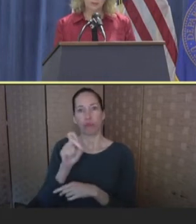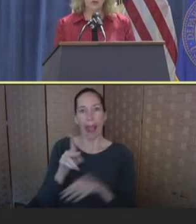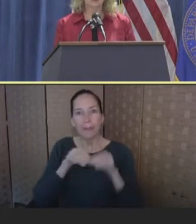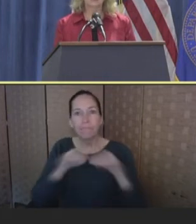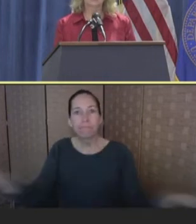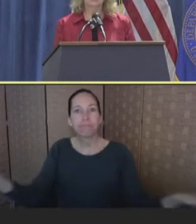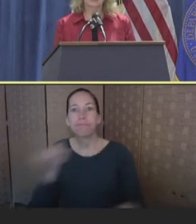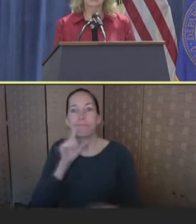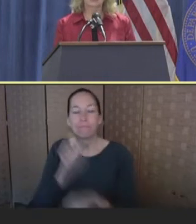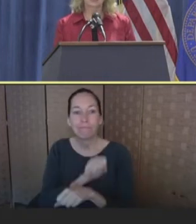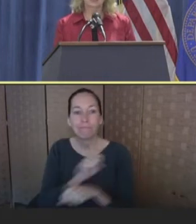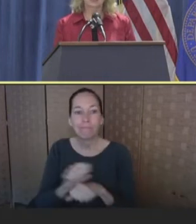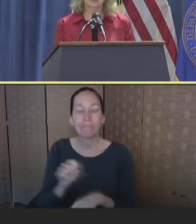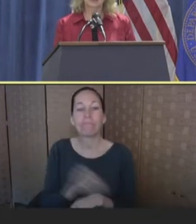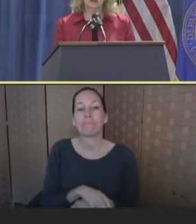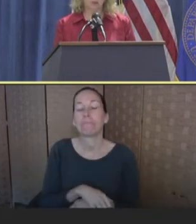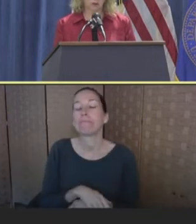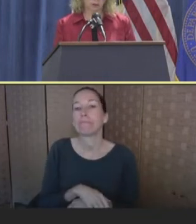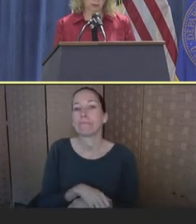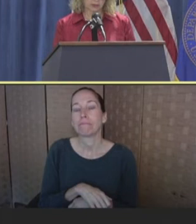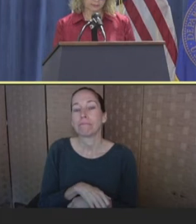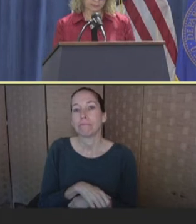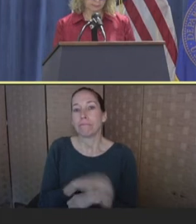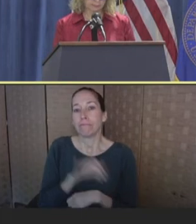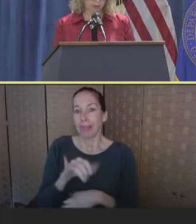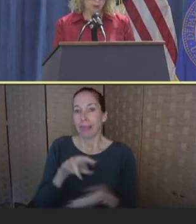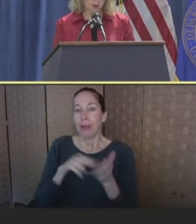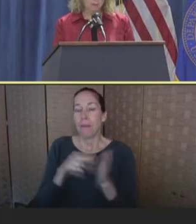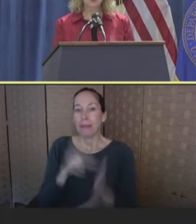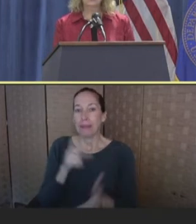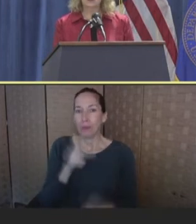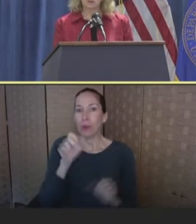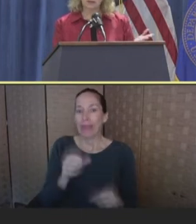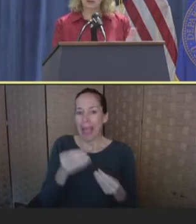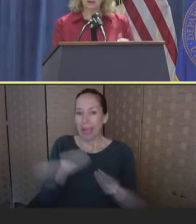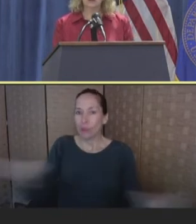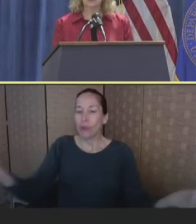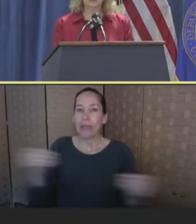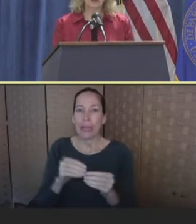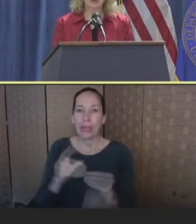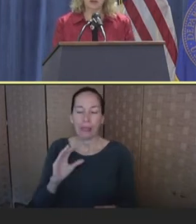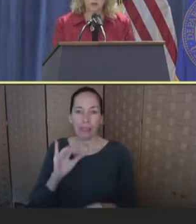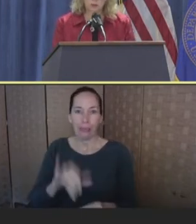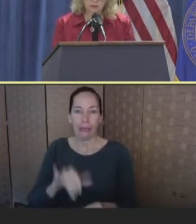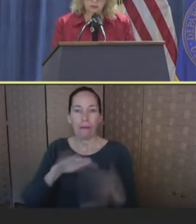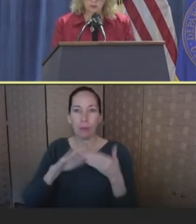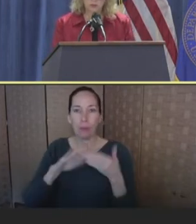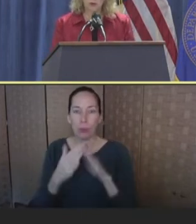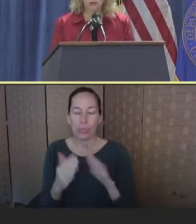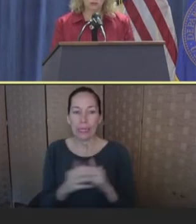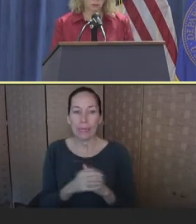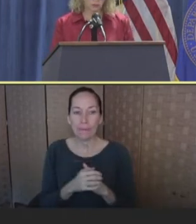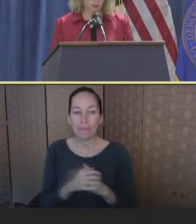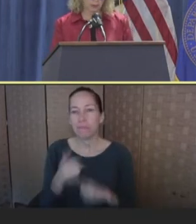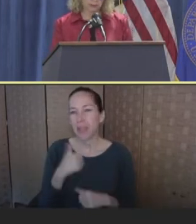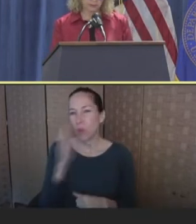polio transmission in the community. Polio -- and I'm going to repeat a lot of what was said before. I'll just go through it quickly.